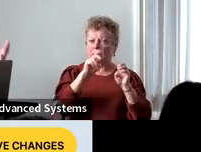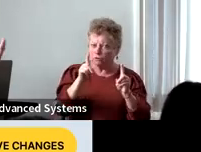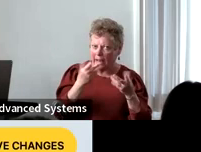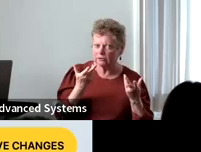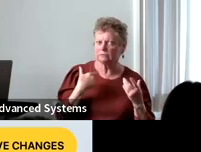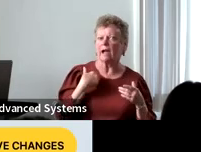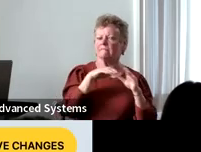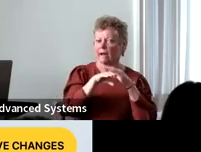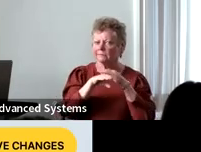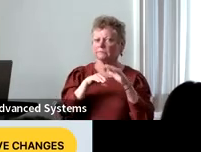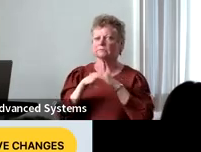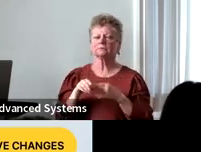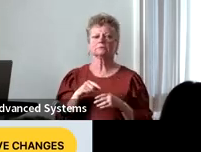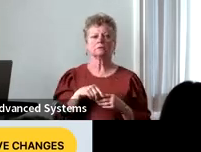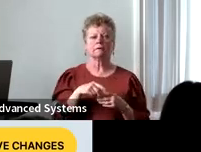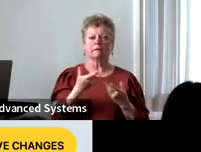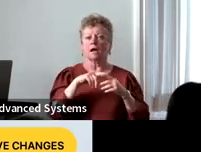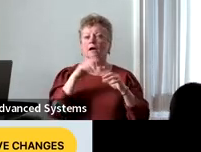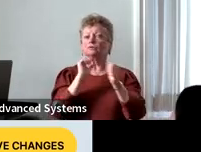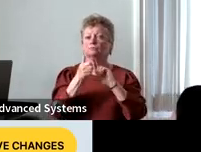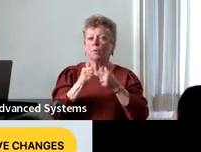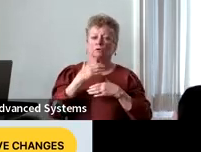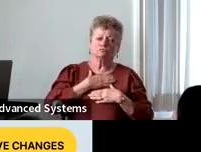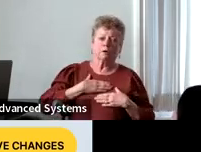use sport and recreation facilities more often.